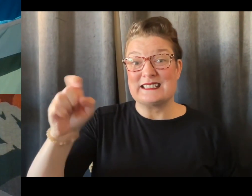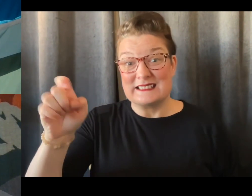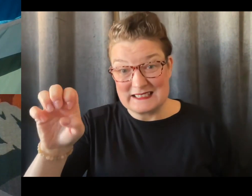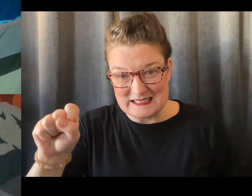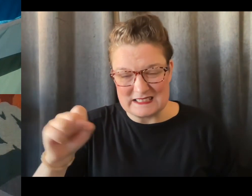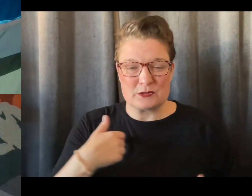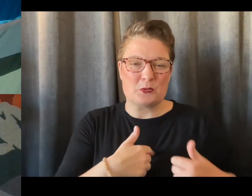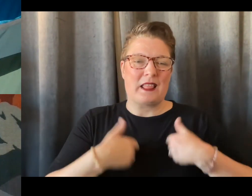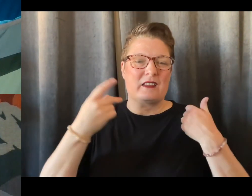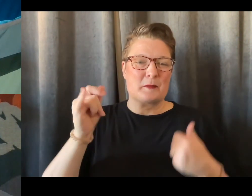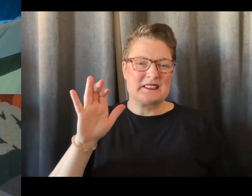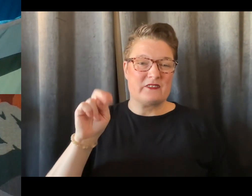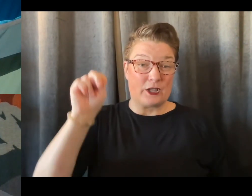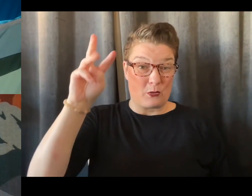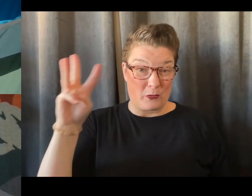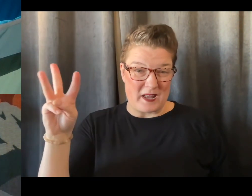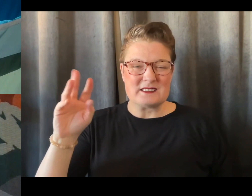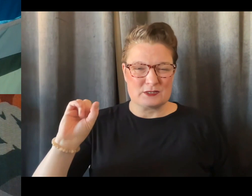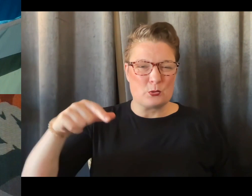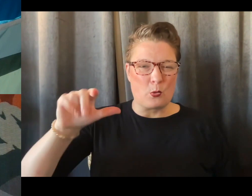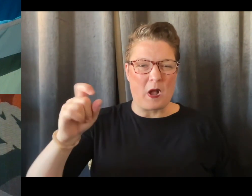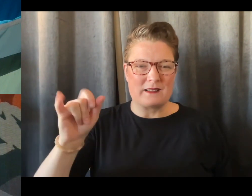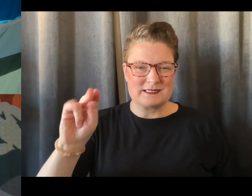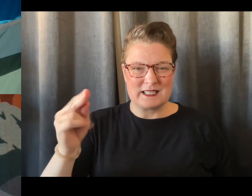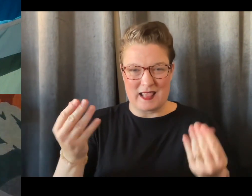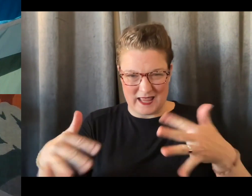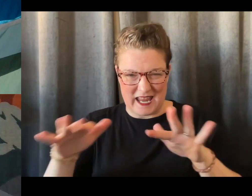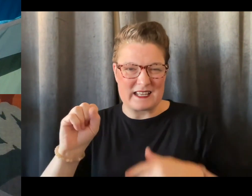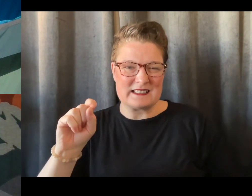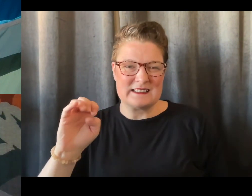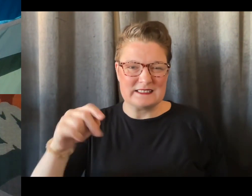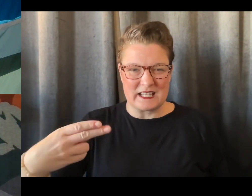also known as the Steh Chas Village and known colonially as Olympia, Washington.